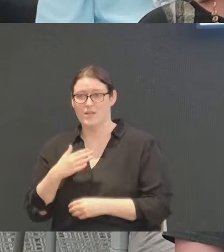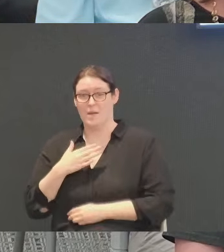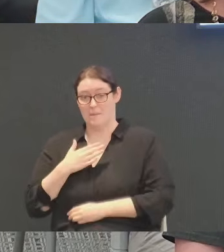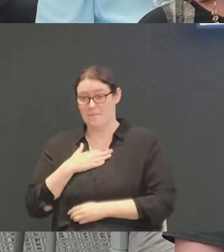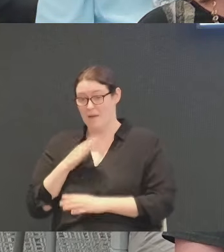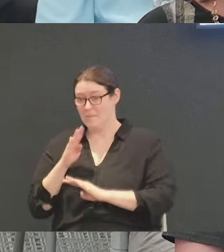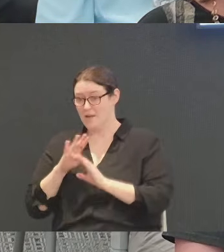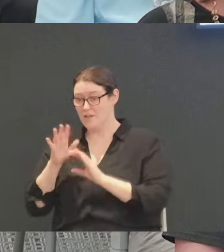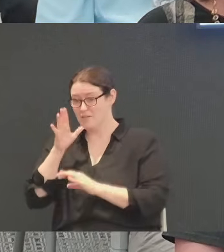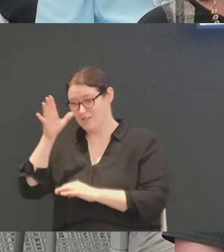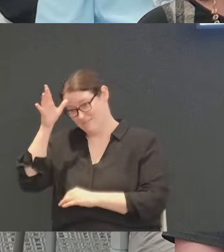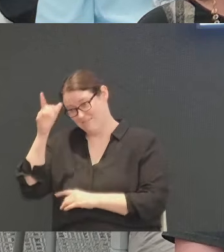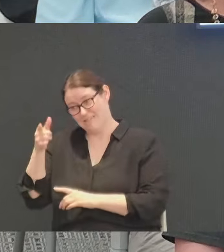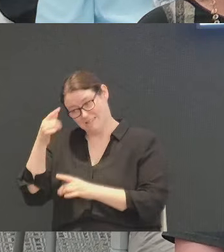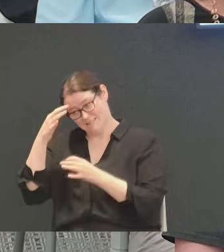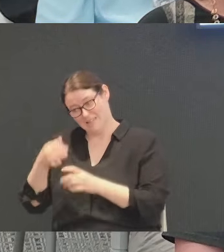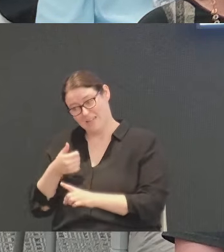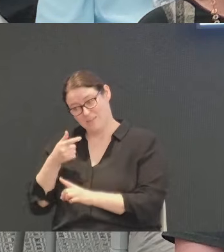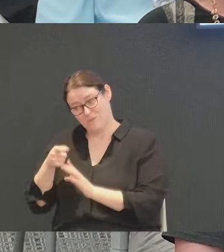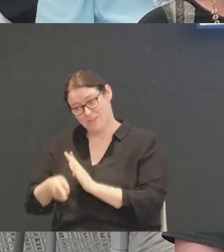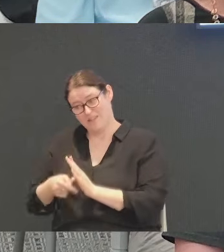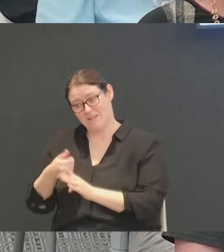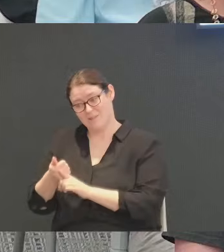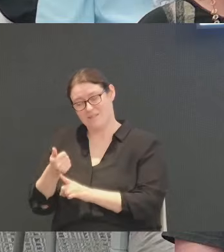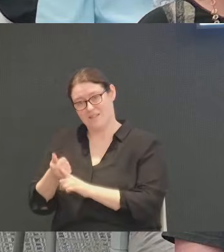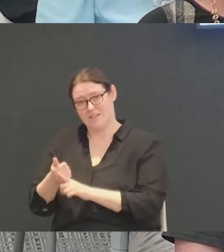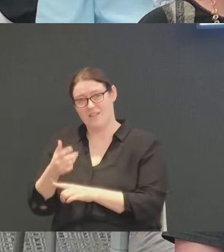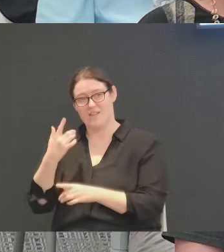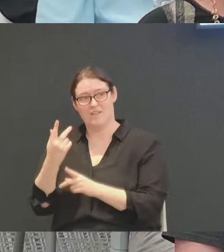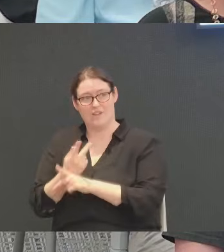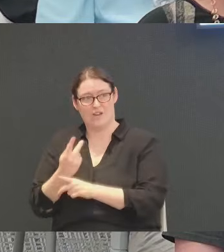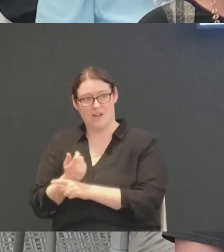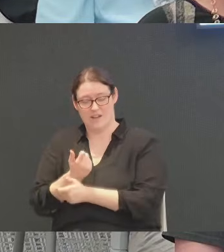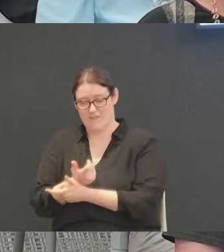and he decided to kill himself after he found out about all of the stuff that we went through when I